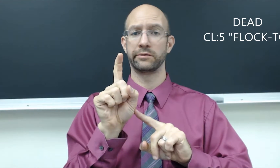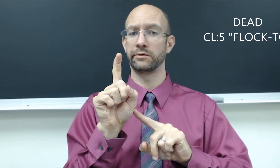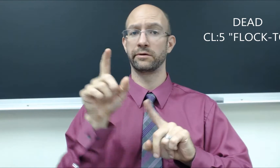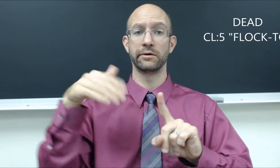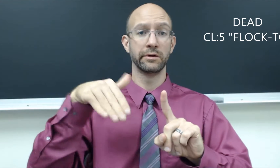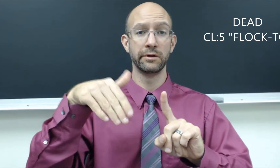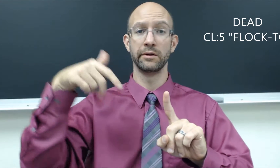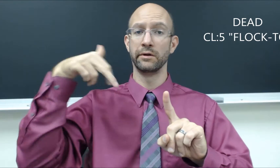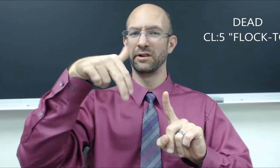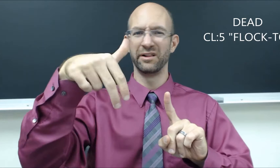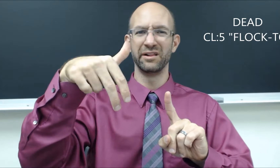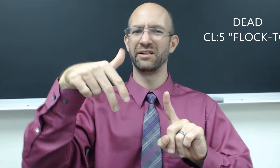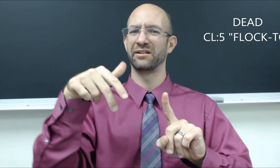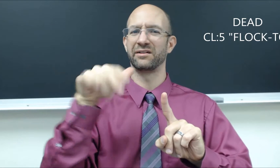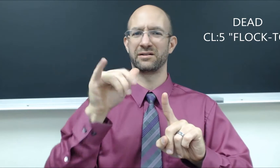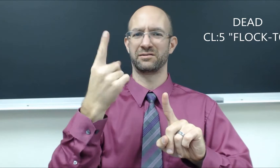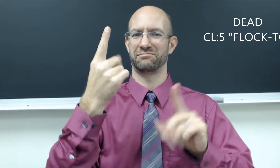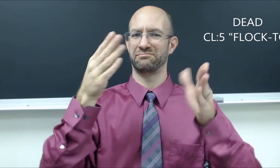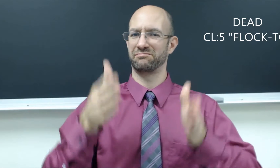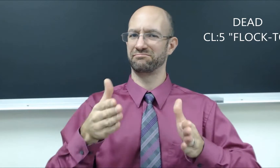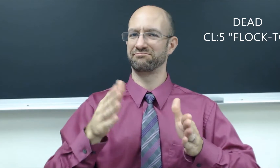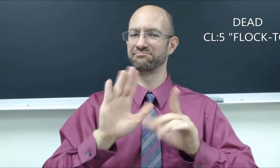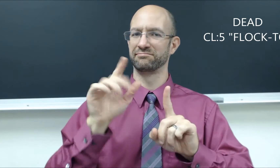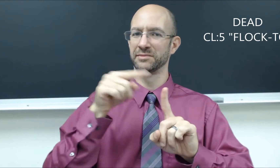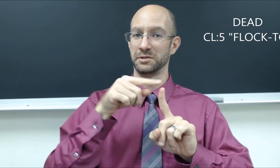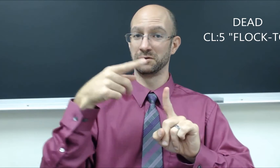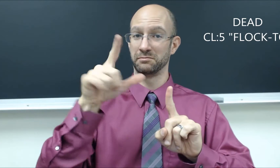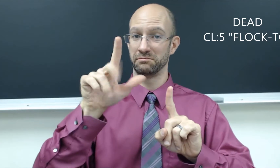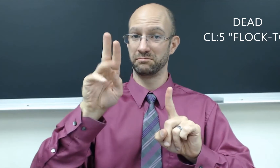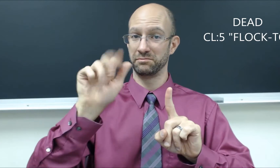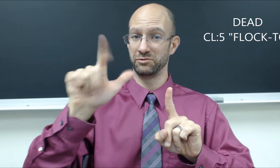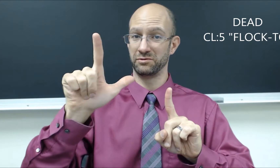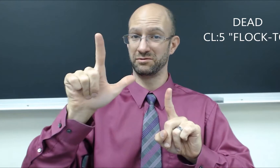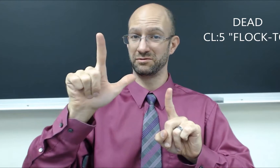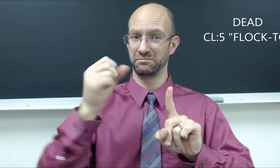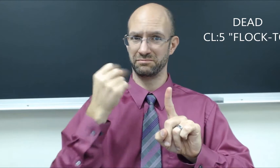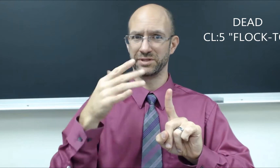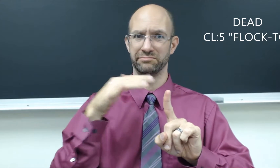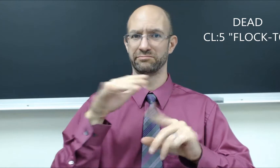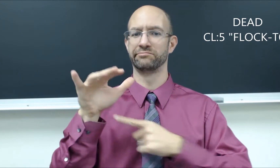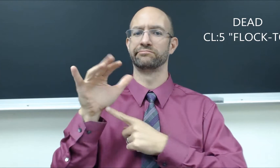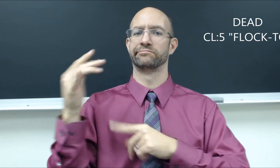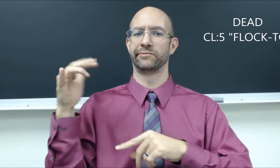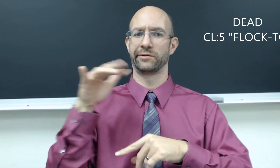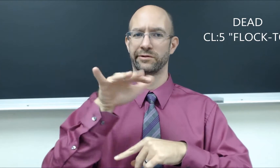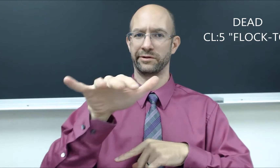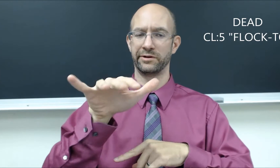These signs for walking are for one person. The word "Dead" is in the plural sense. So CL:5 is used to show plurality.